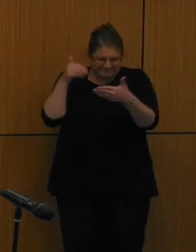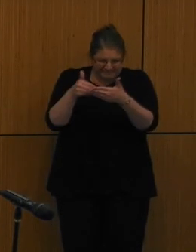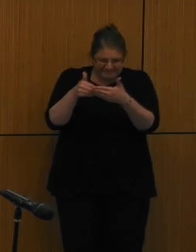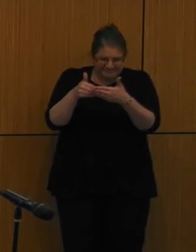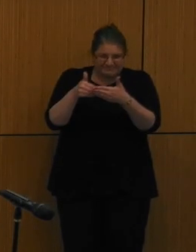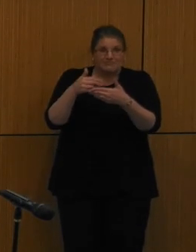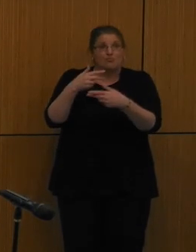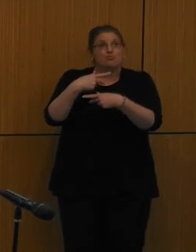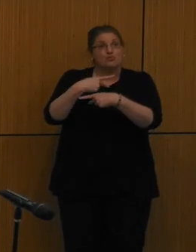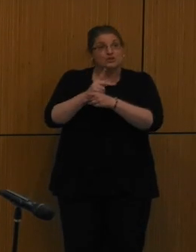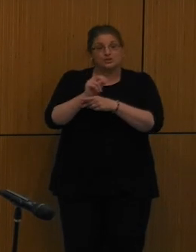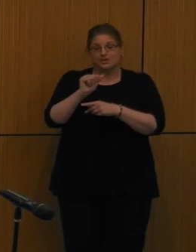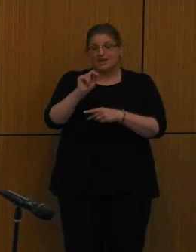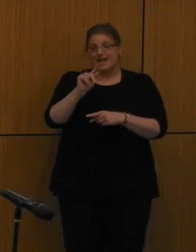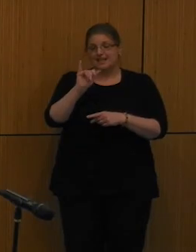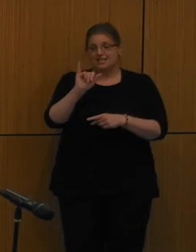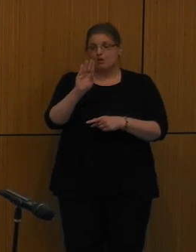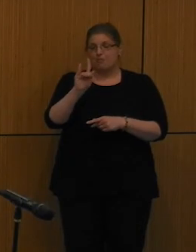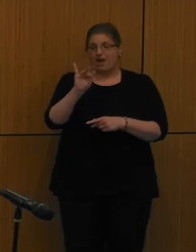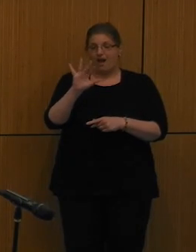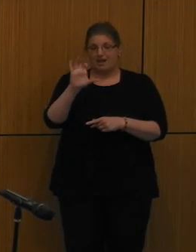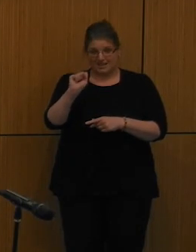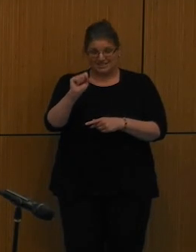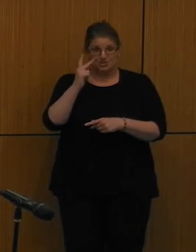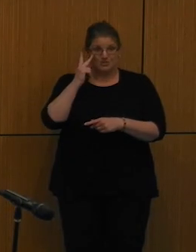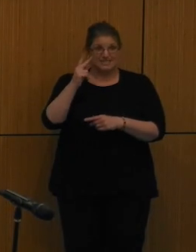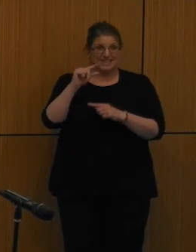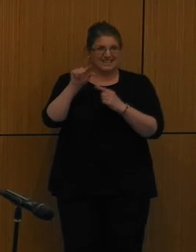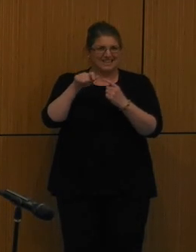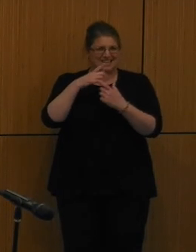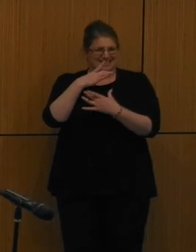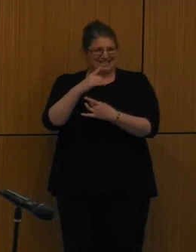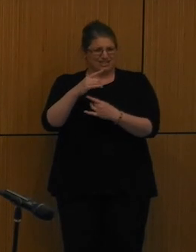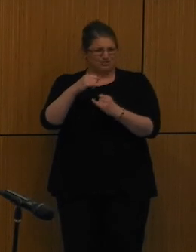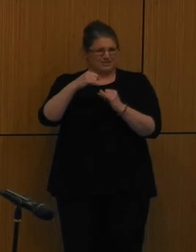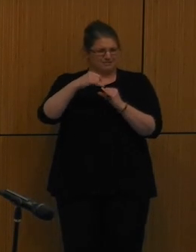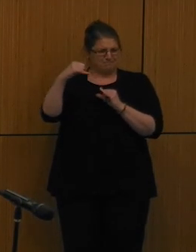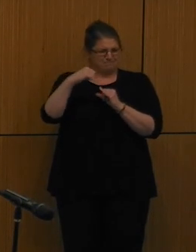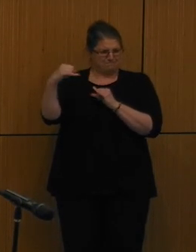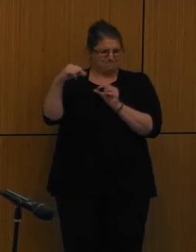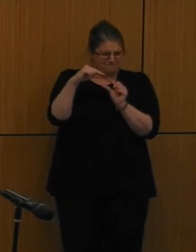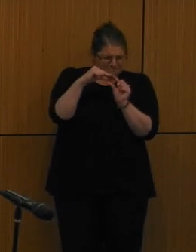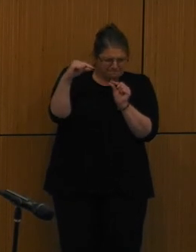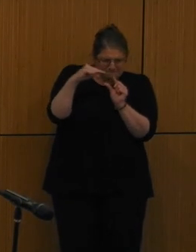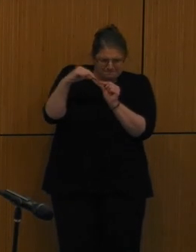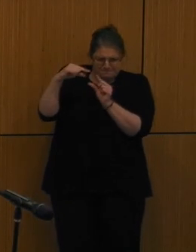It has an interesting shape that you haven't seen so far. A little bit of a filamentous shape, squiggly